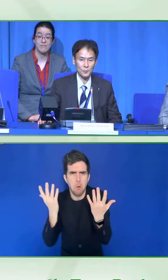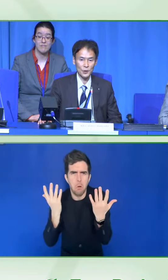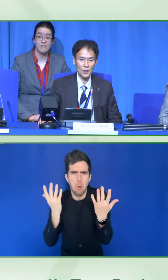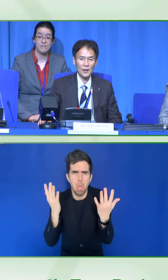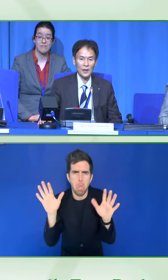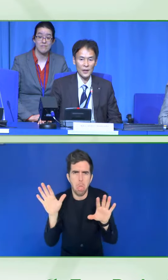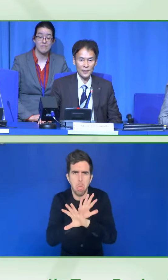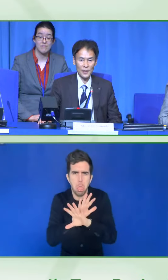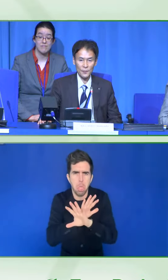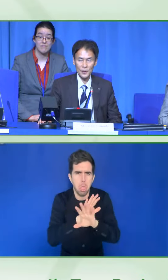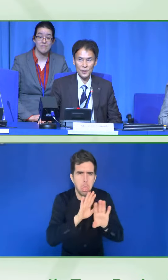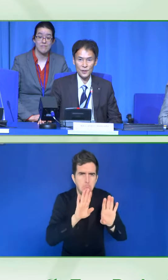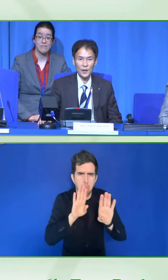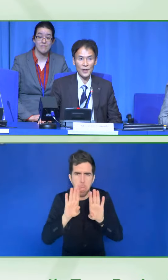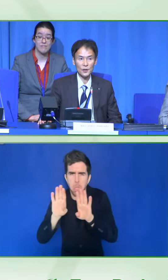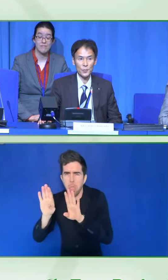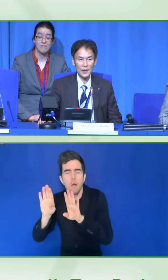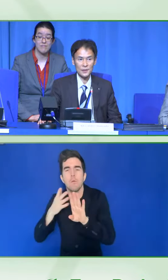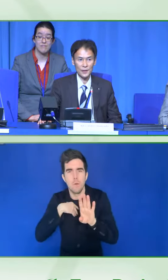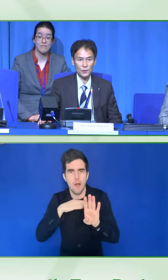Hello everyone.